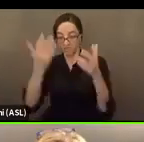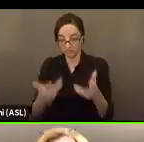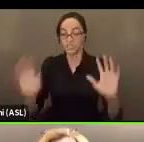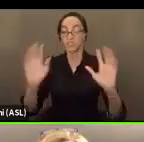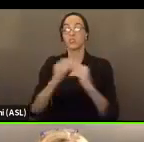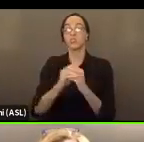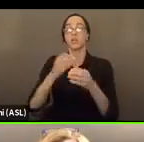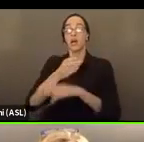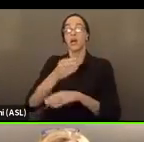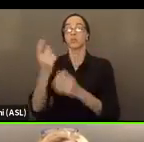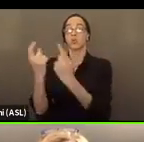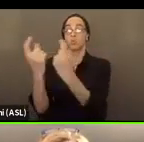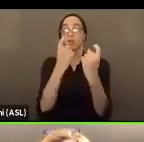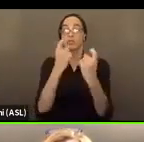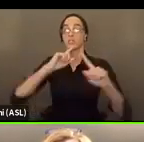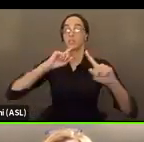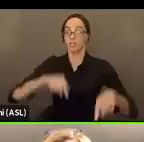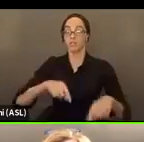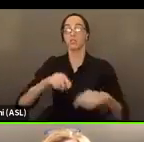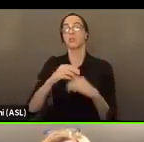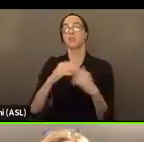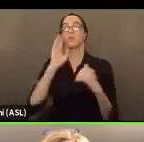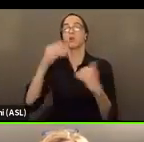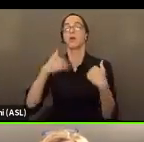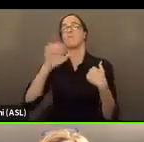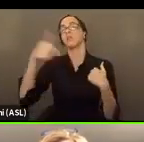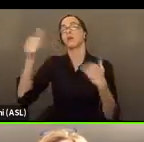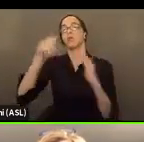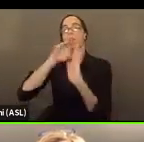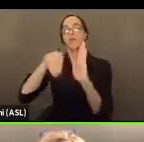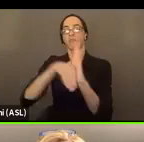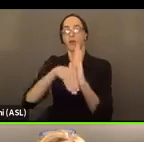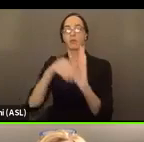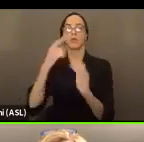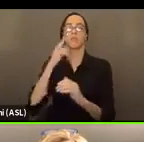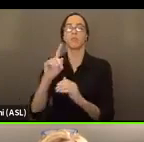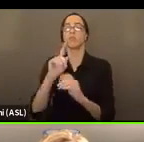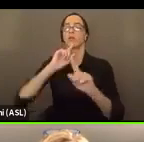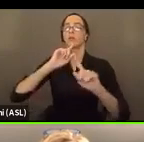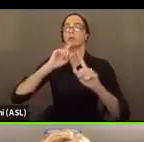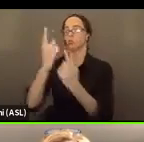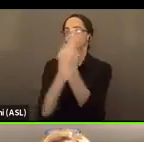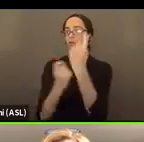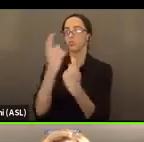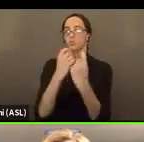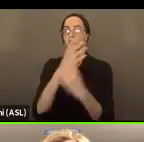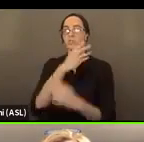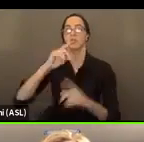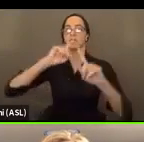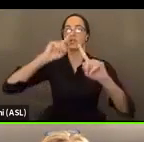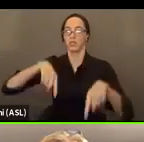we'll have another 30 minutes to have q a so if you don't get your question in after each panelist